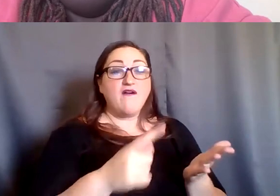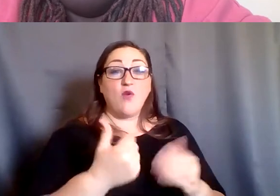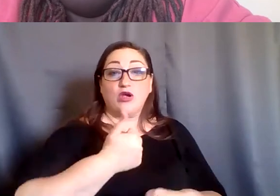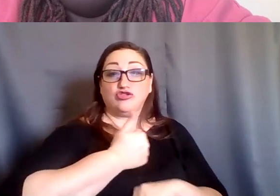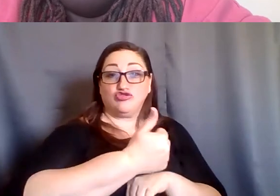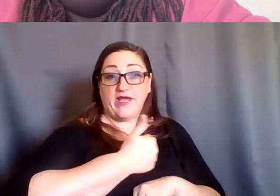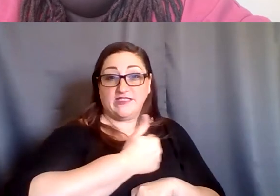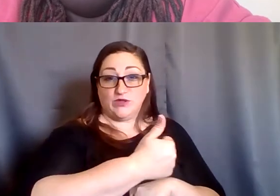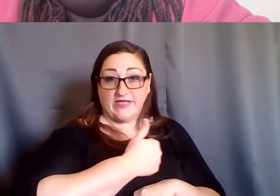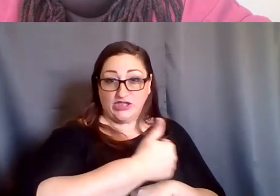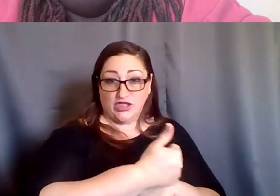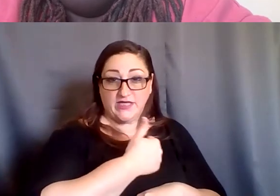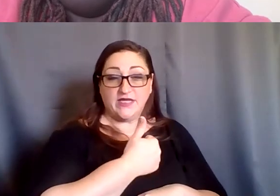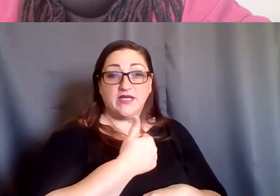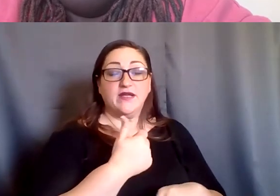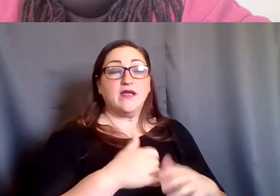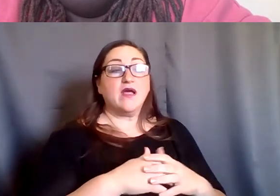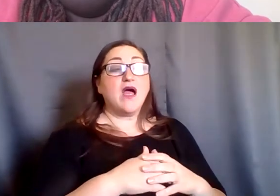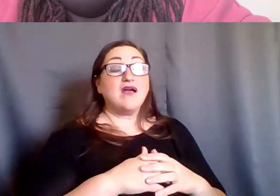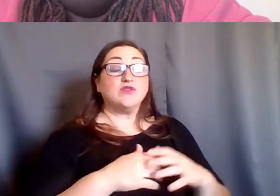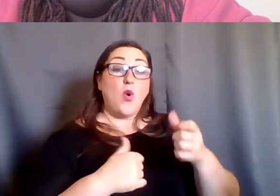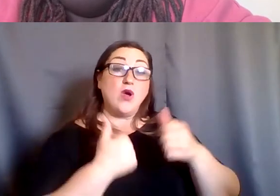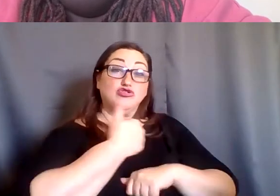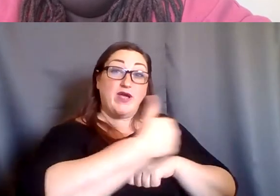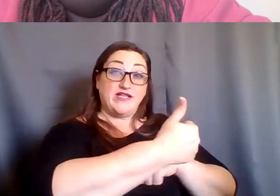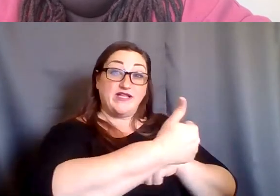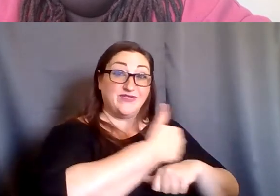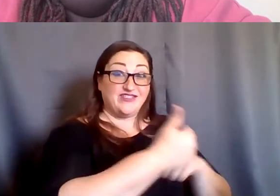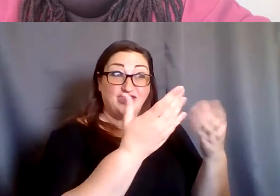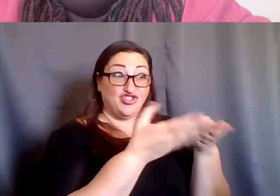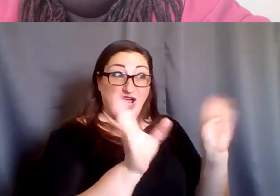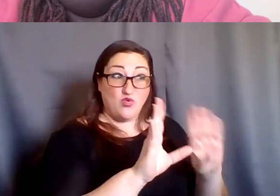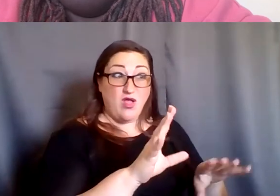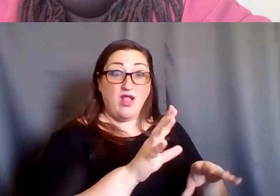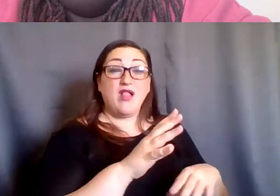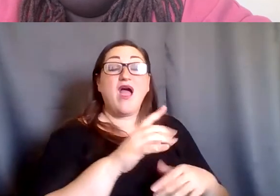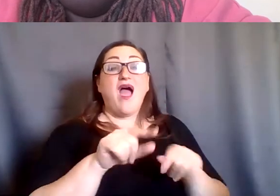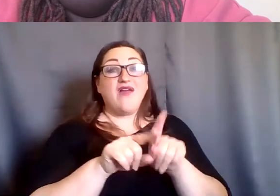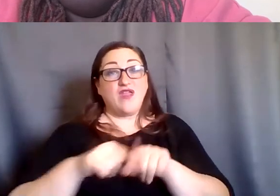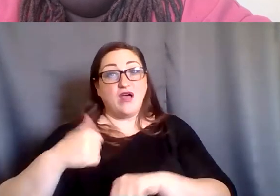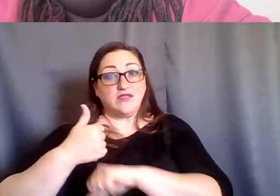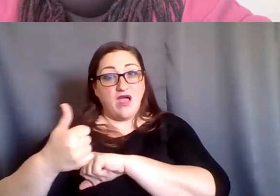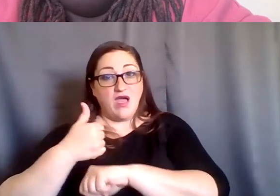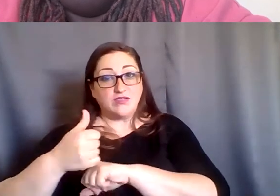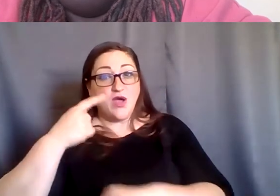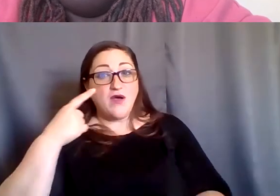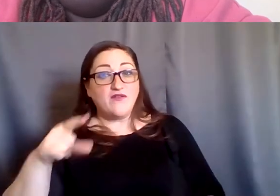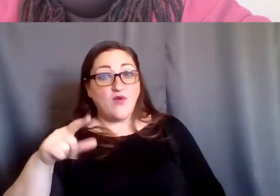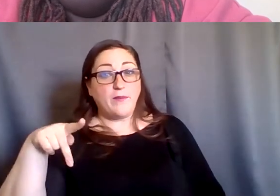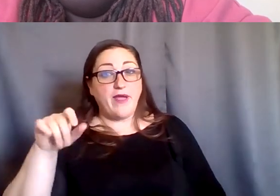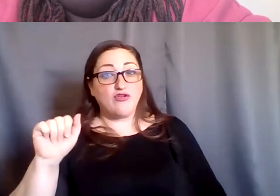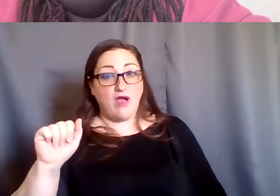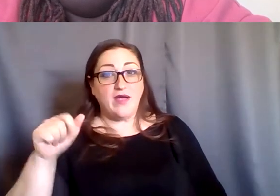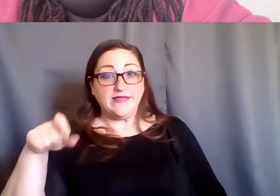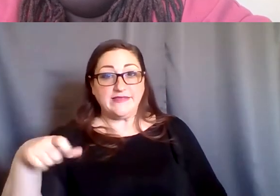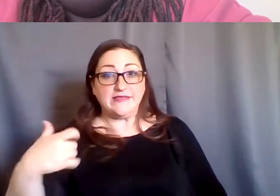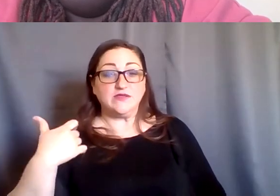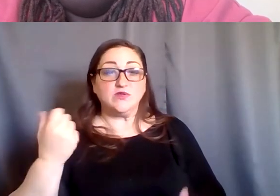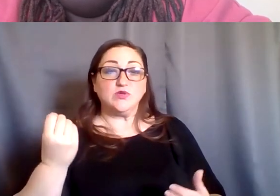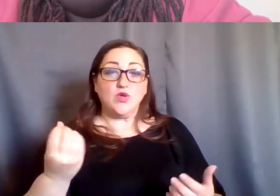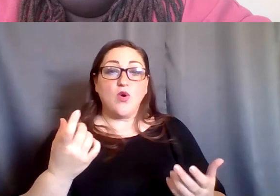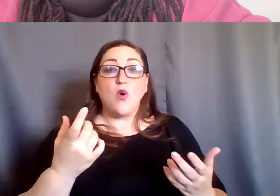And how will we ensure that people in nursing homes and other settings are able to access their vote?”